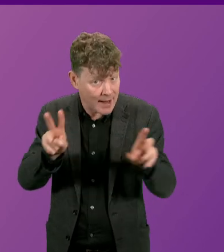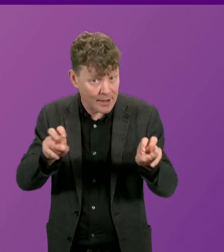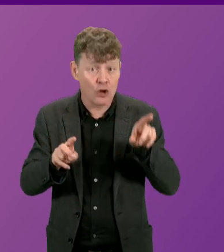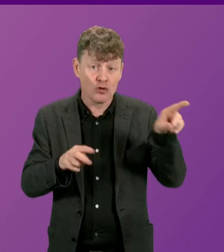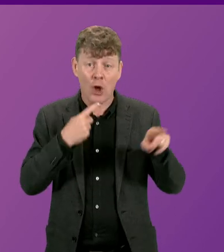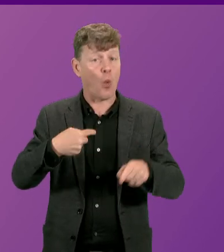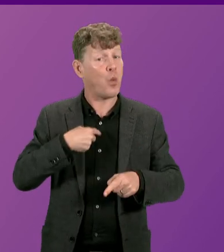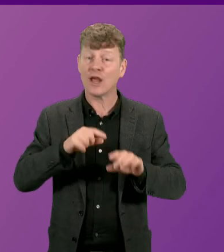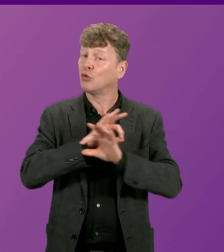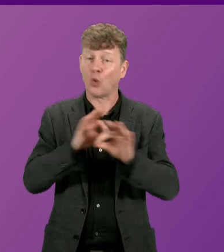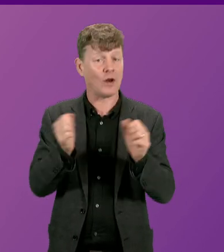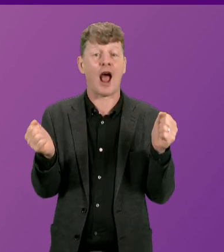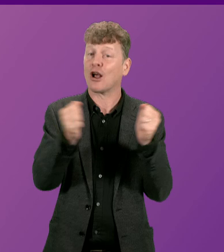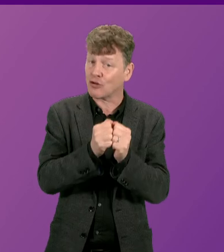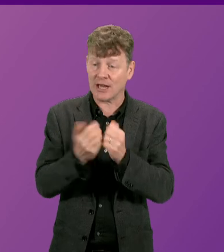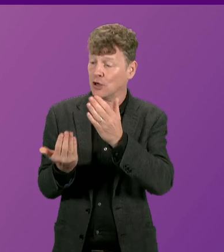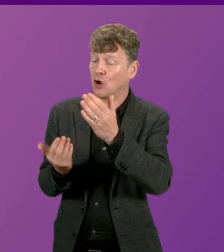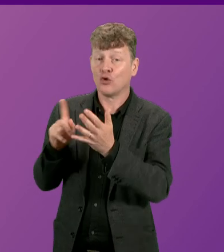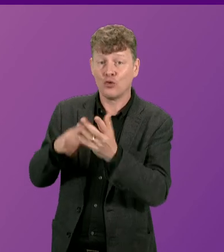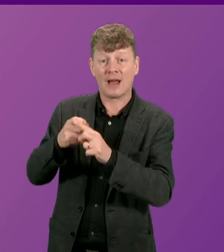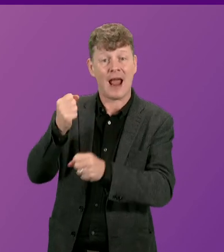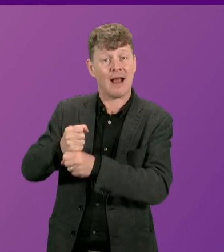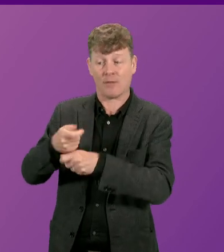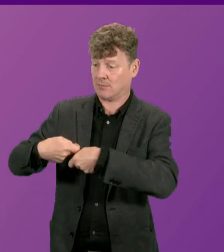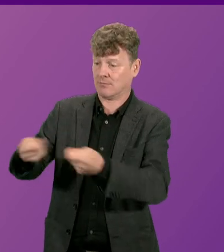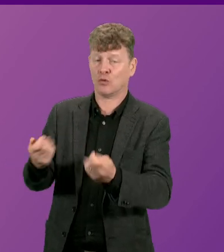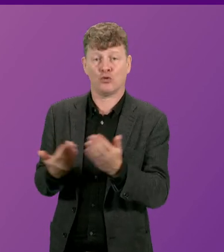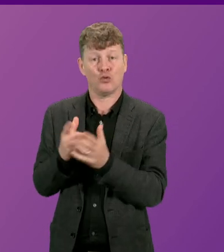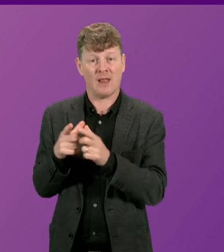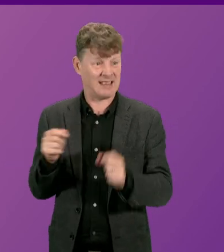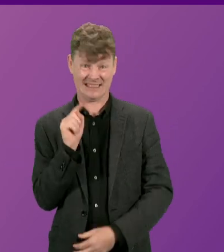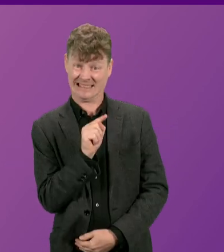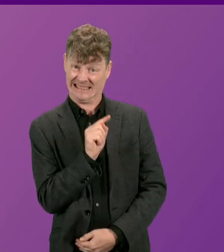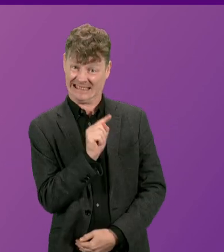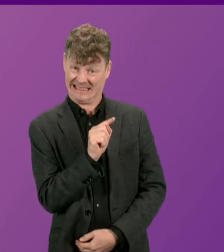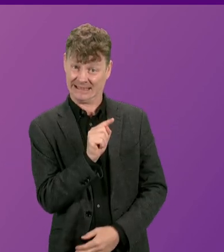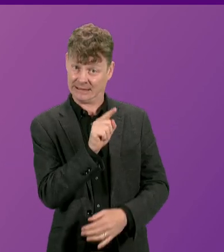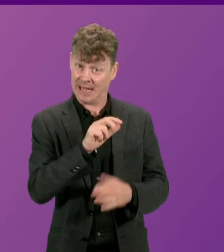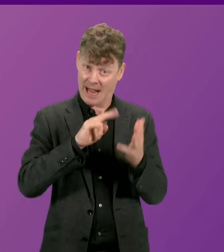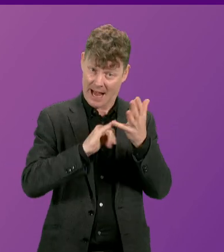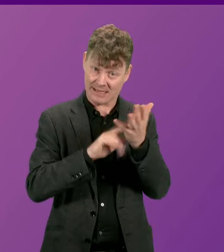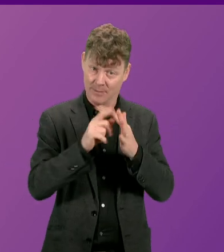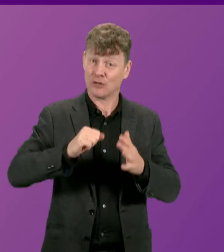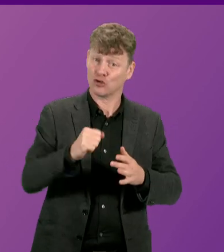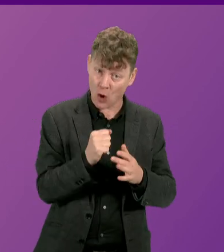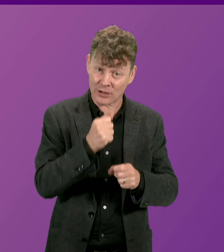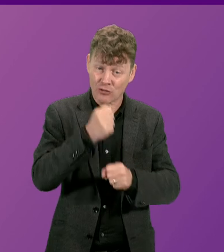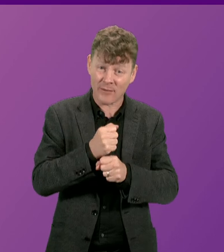That is from the SNP Government’s energy secretary.